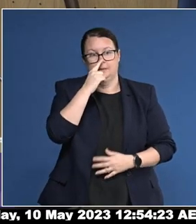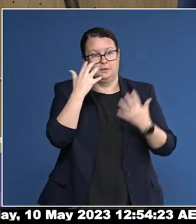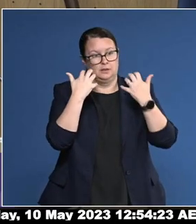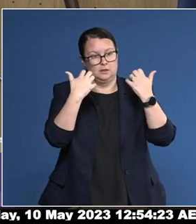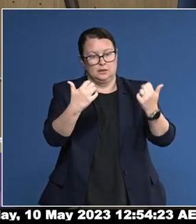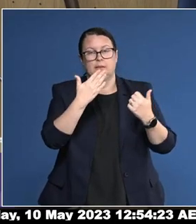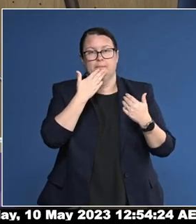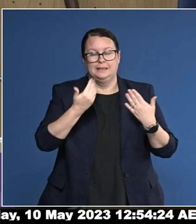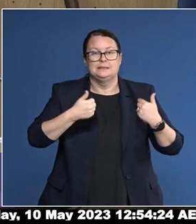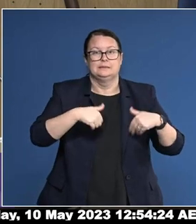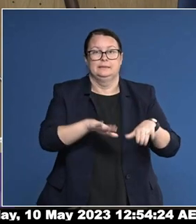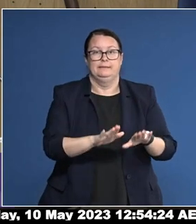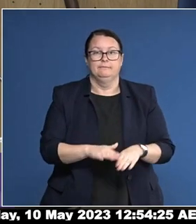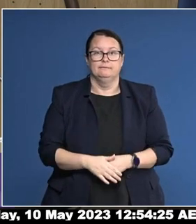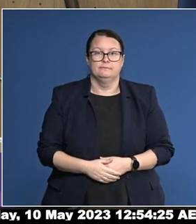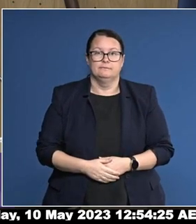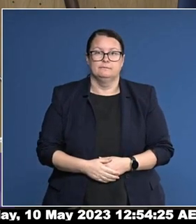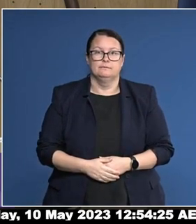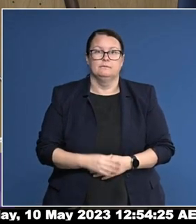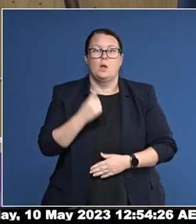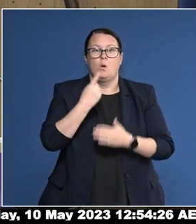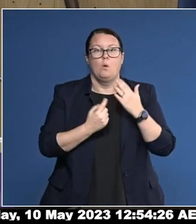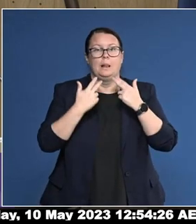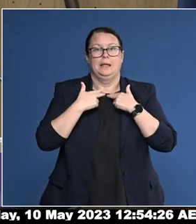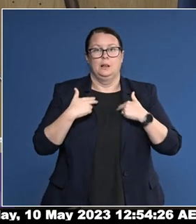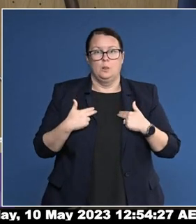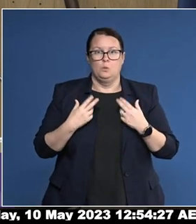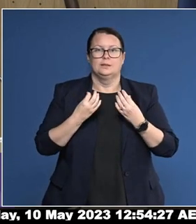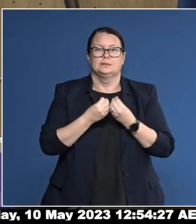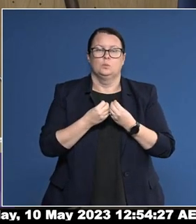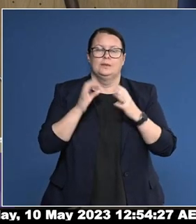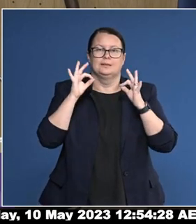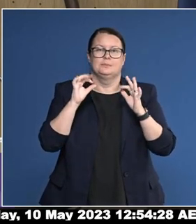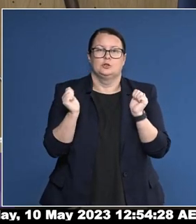Those with leave to appear can stay. Commissioners, obviously, and Commission staff.